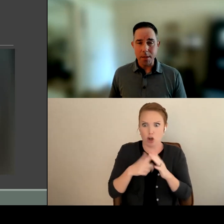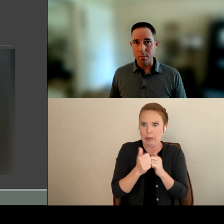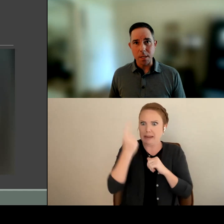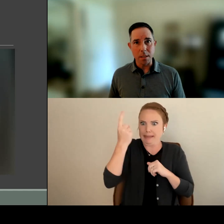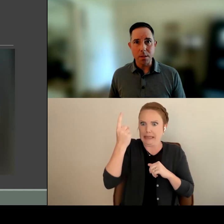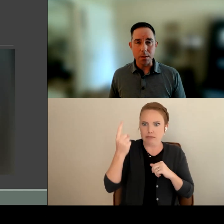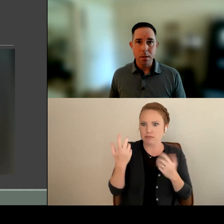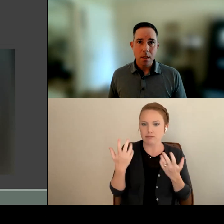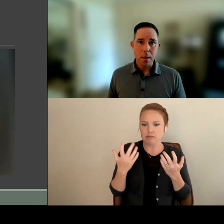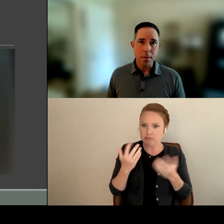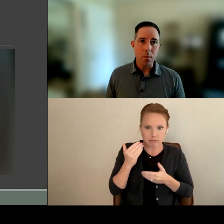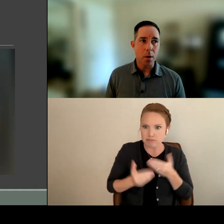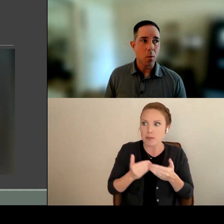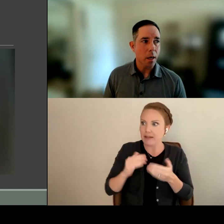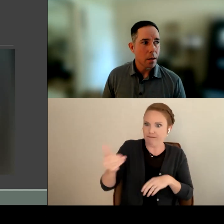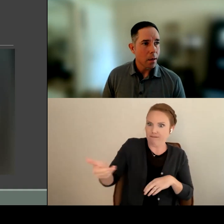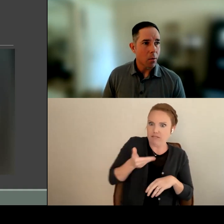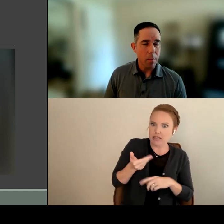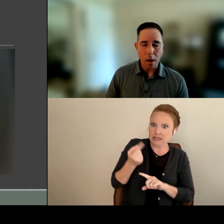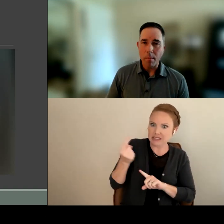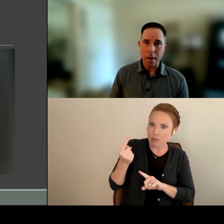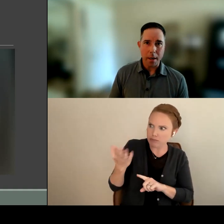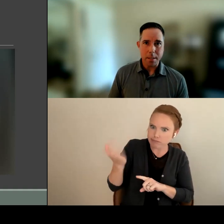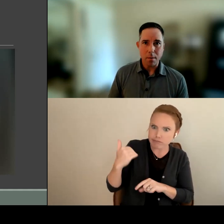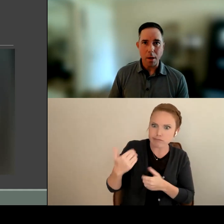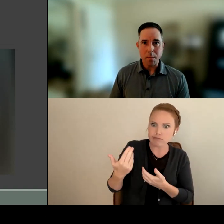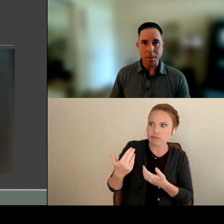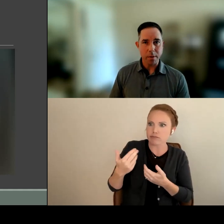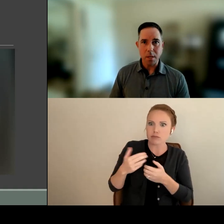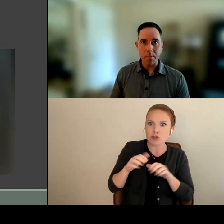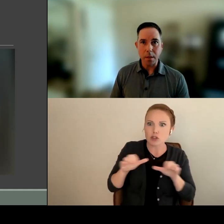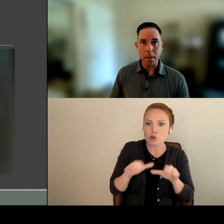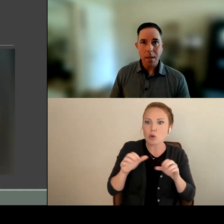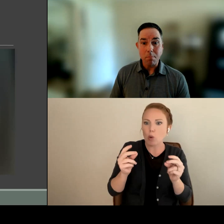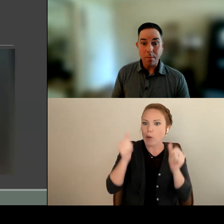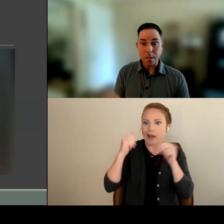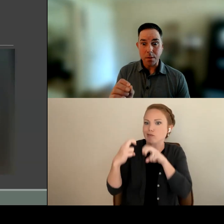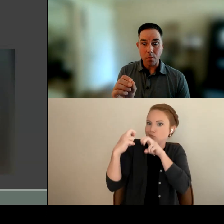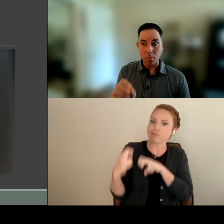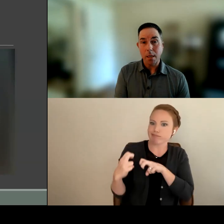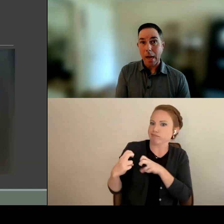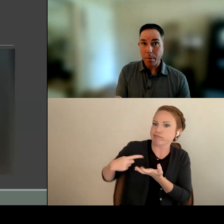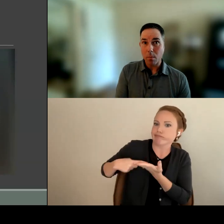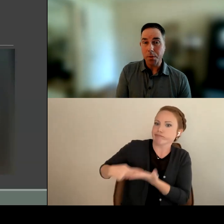Invite somebody in to do a quick brown-bag about a specific topic that's maybe directly applicable